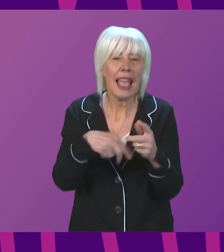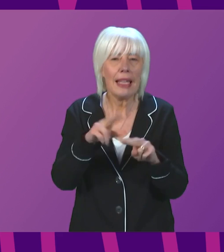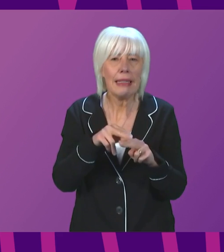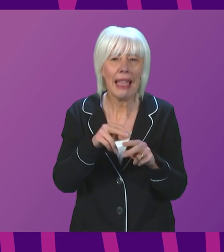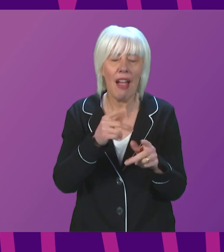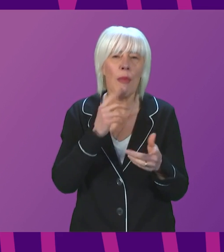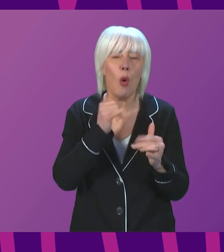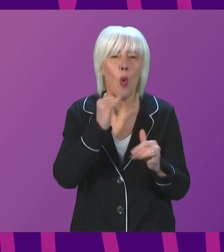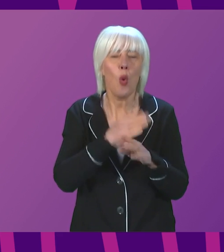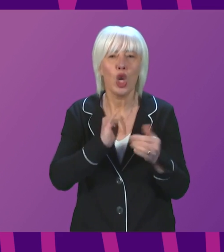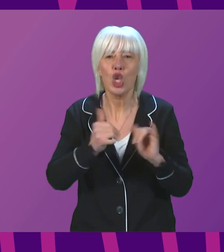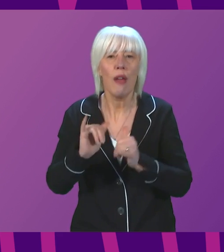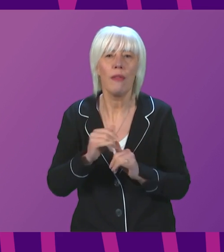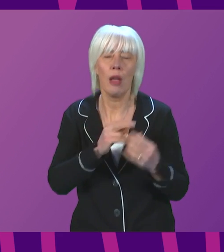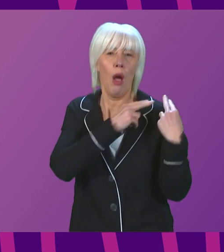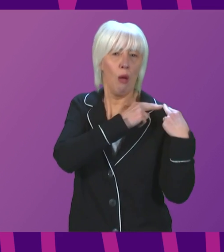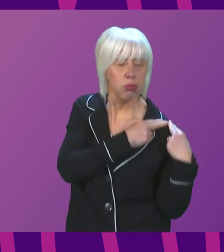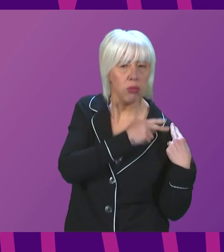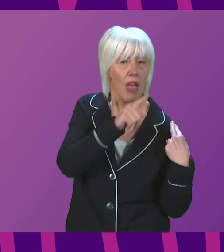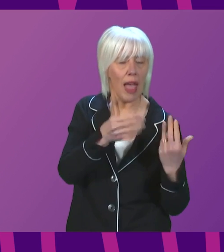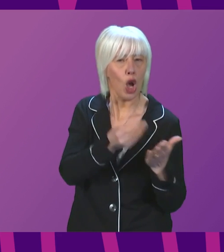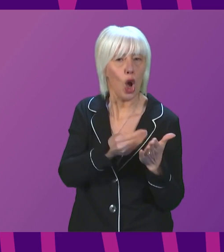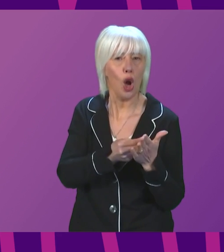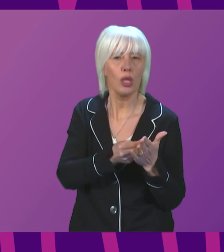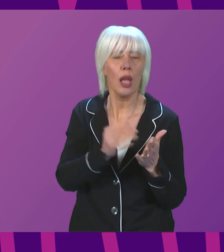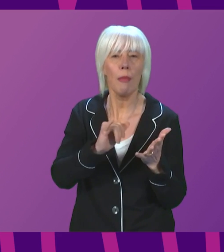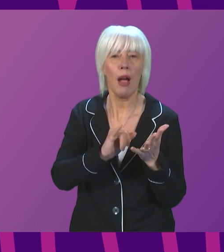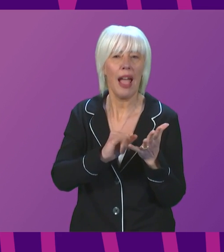All those warnings were completely ignored by Nicola Sturgeon and her Government.